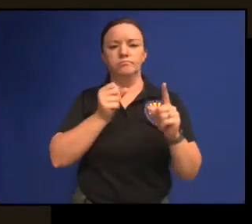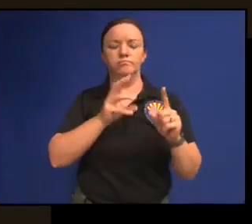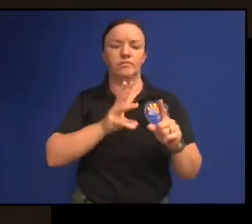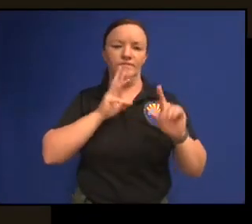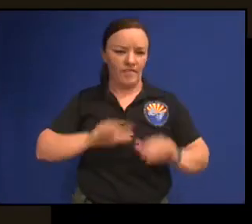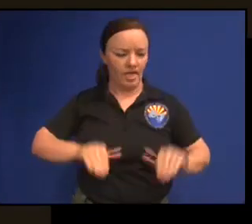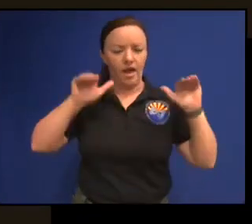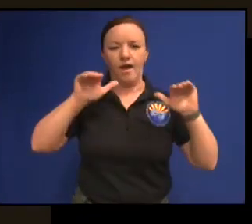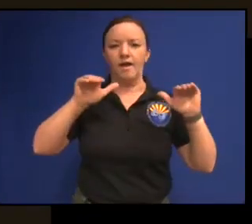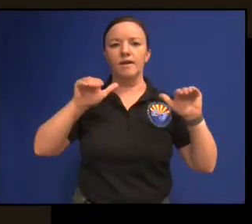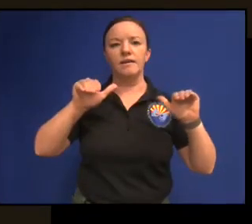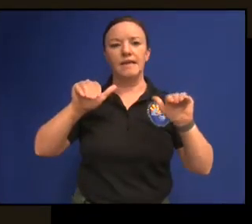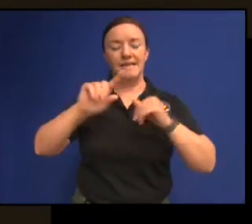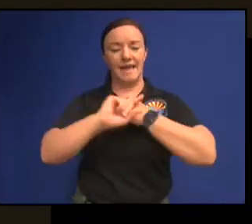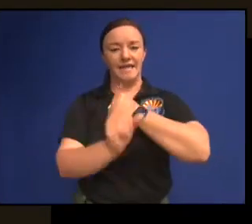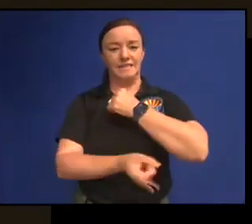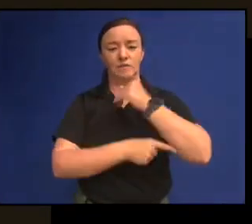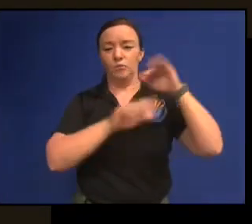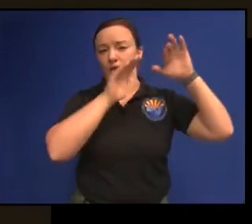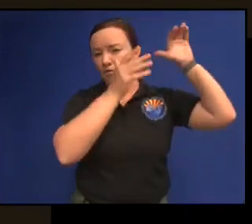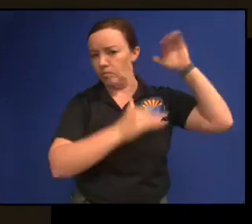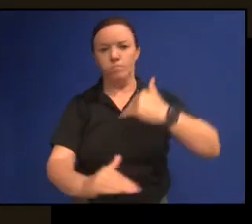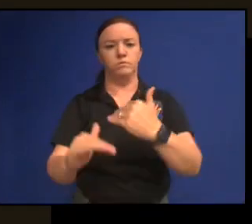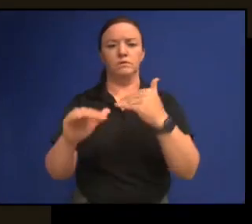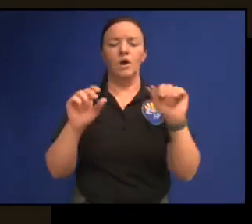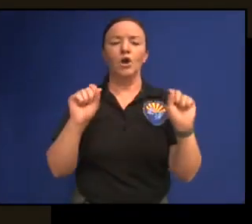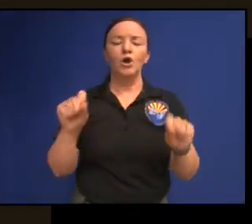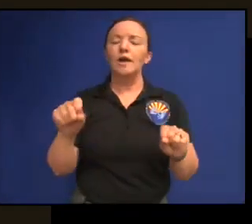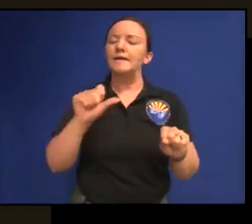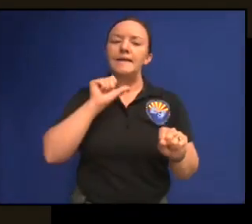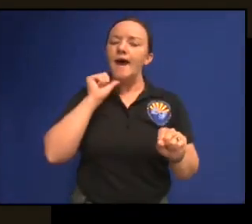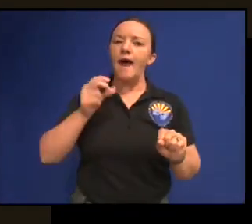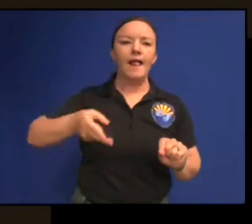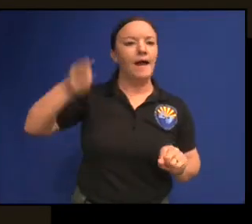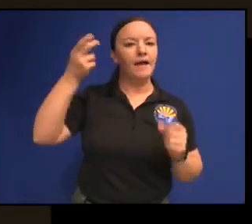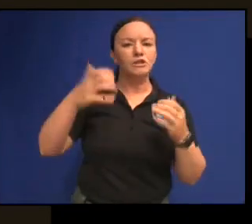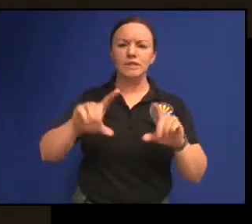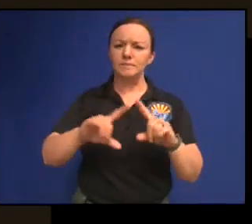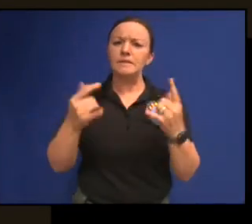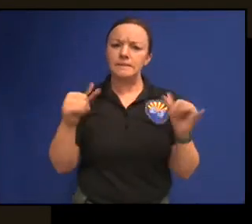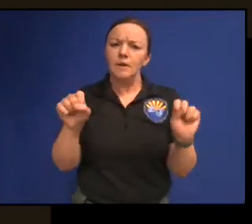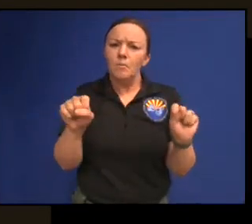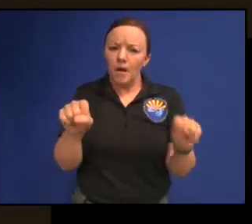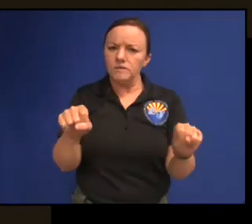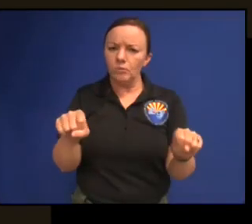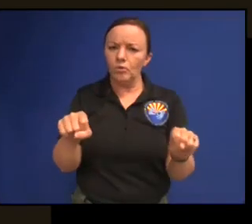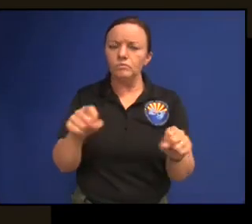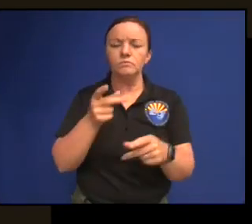THE LIKELIHOOD ISN'T REAL HIGH, IT STILL EXISTS. WE NEED TO KEEP OUR WITS ABOUT US, HEADS UP, KEEP